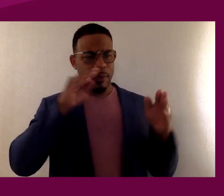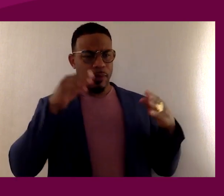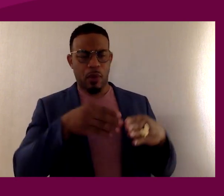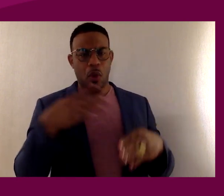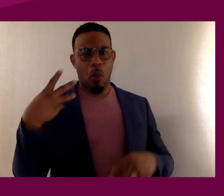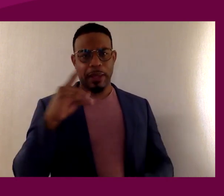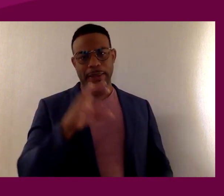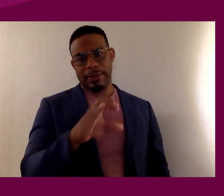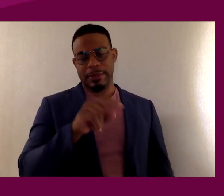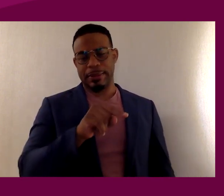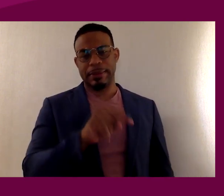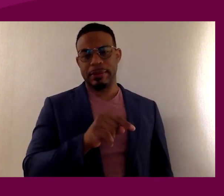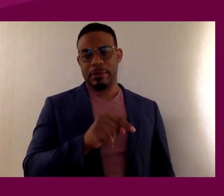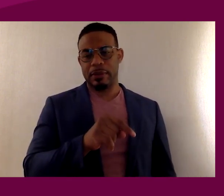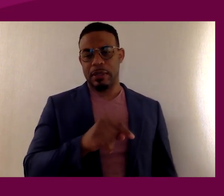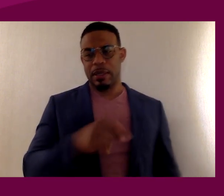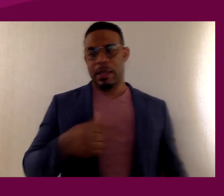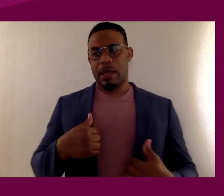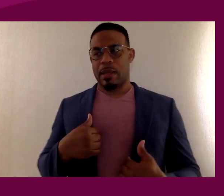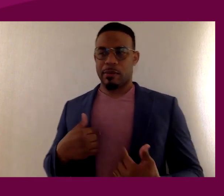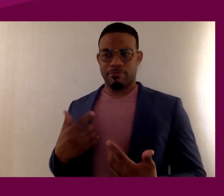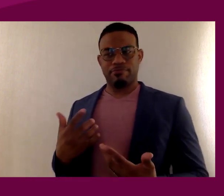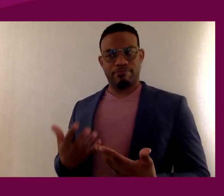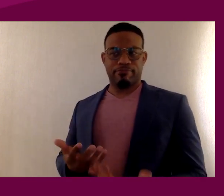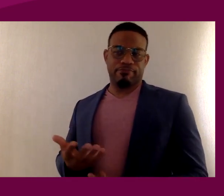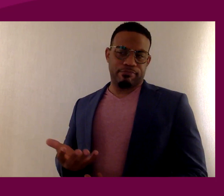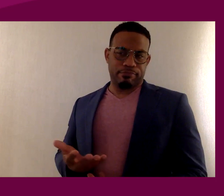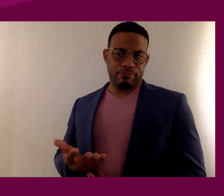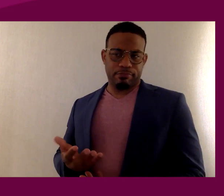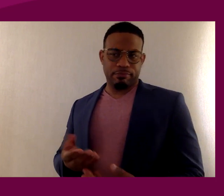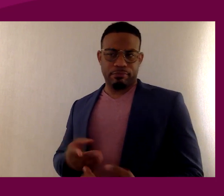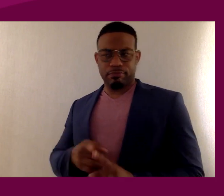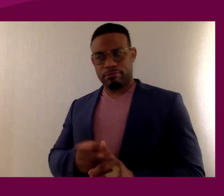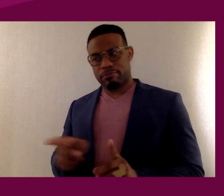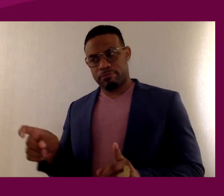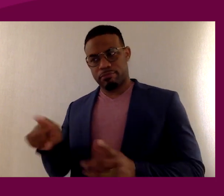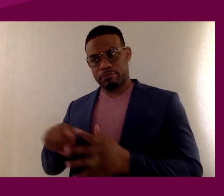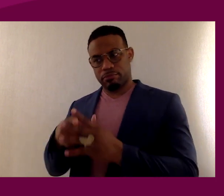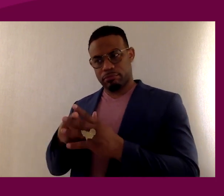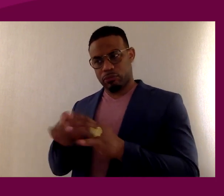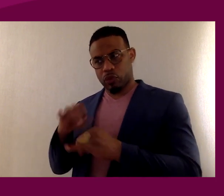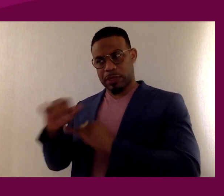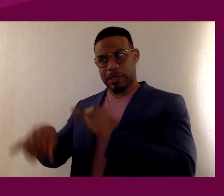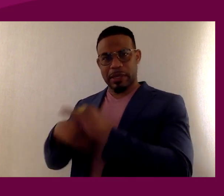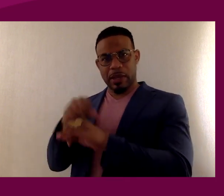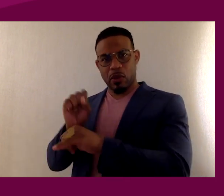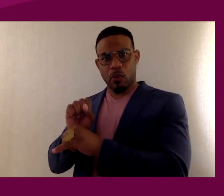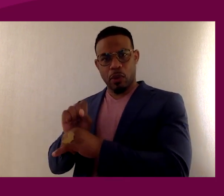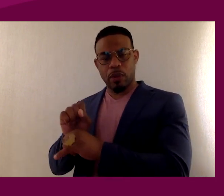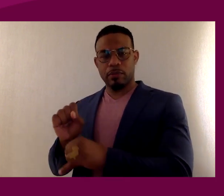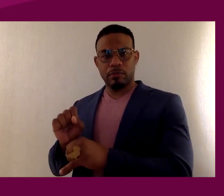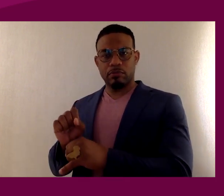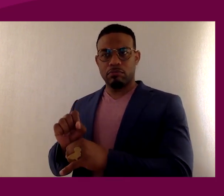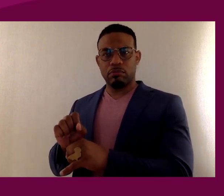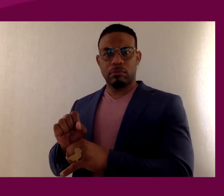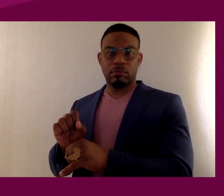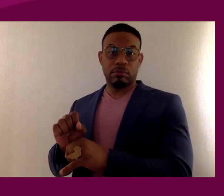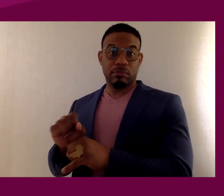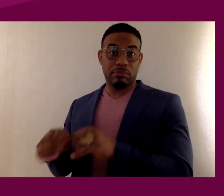she spent much more time in Washington, D.C. I spun off and started doing international work.